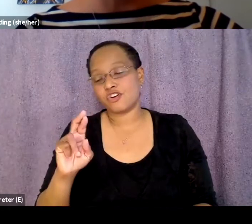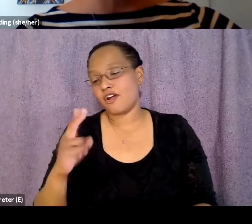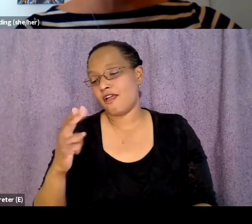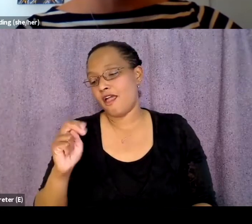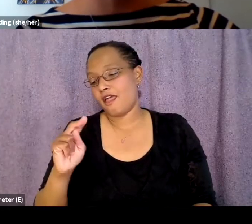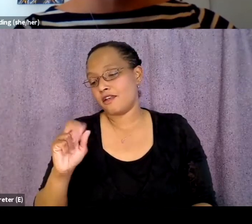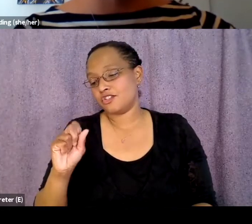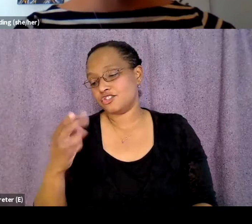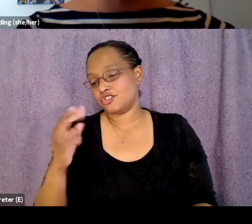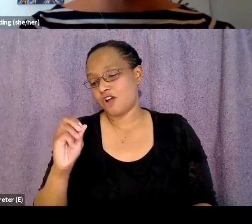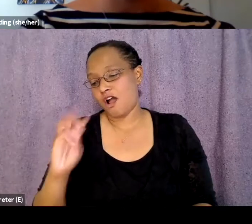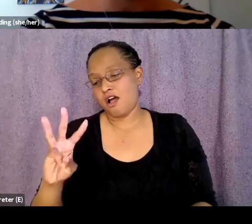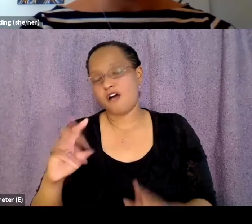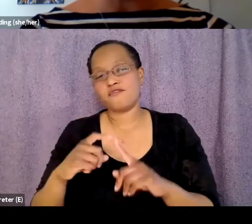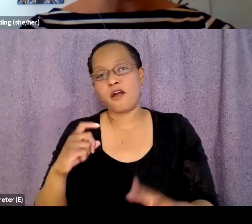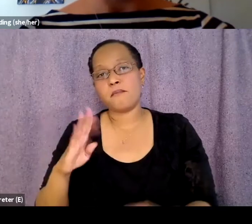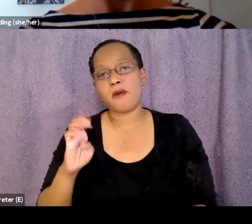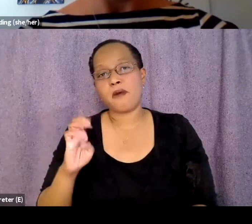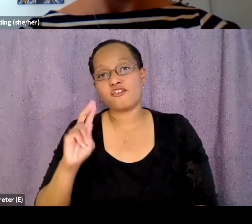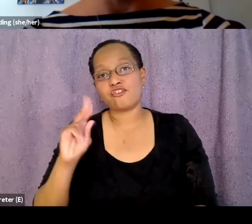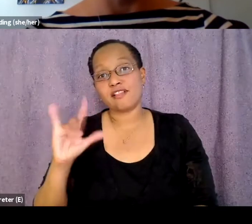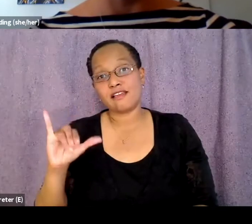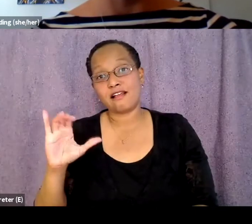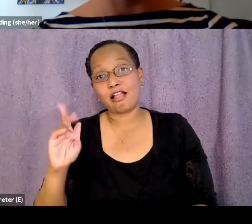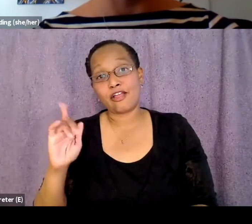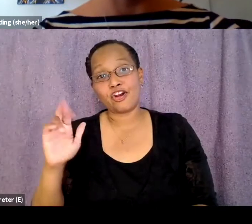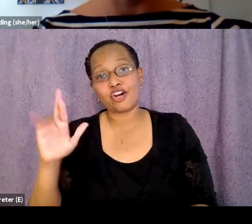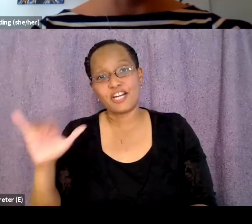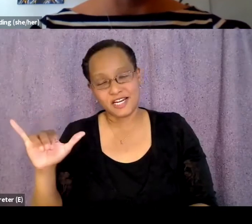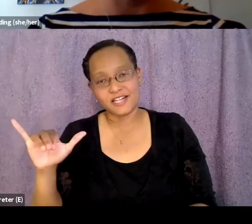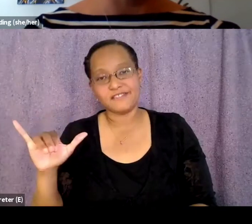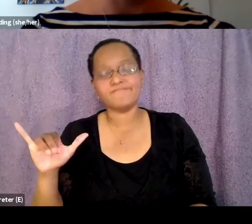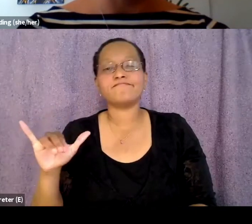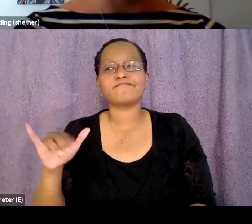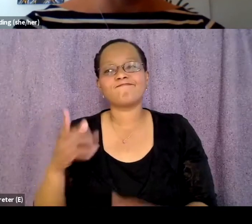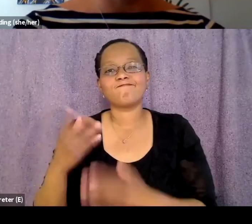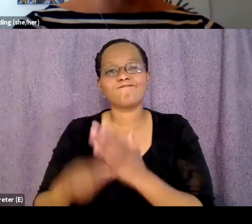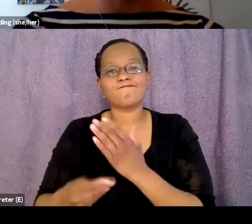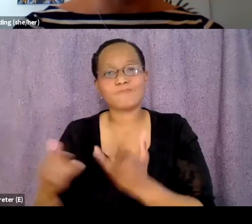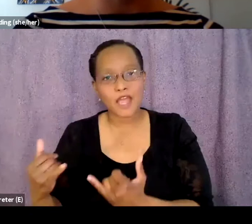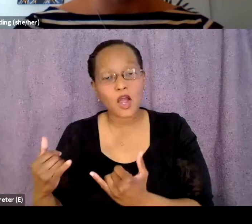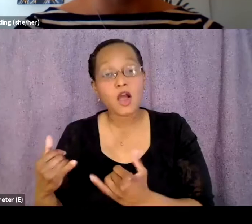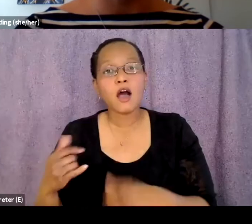Keah Brown: It may be want to be a writer and made me excited about telling stories